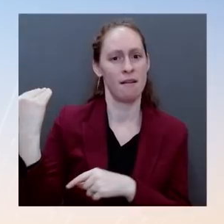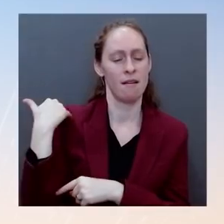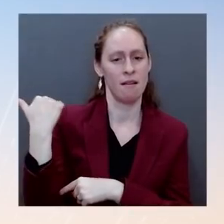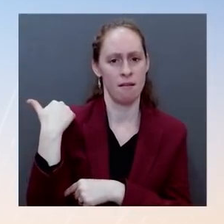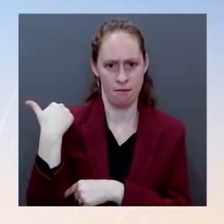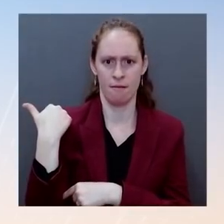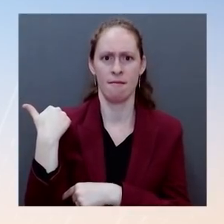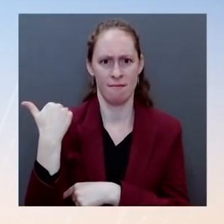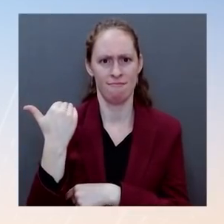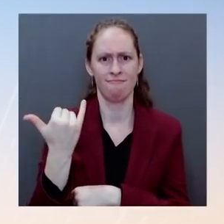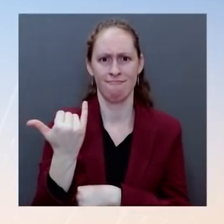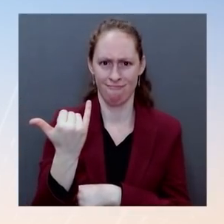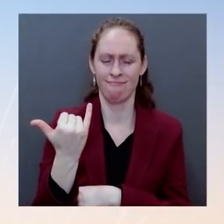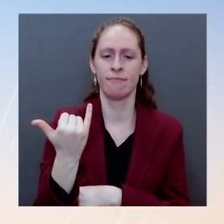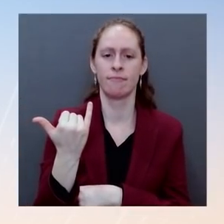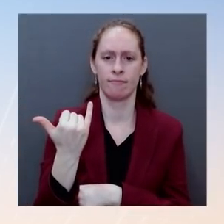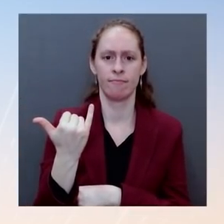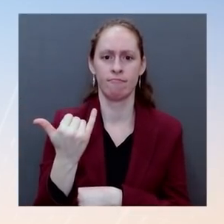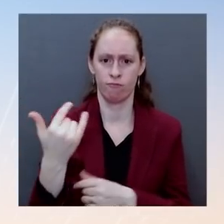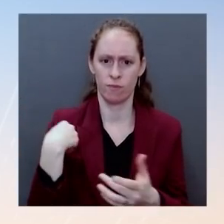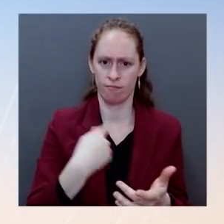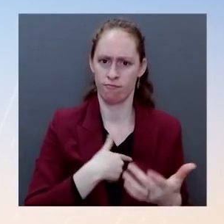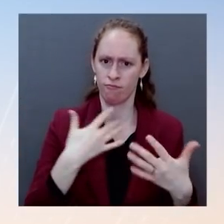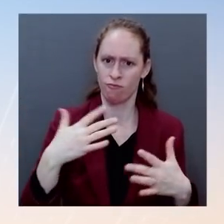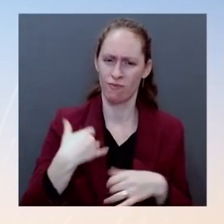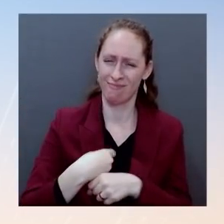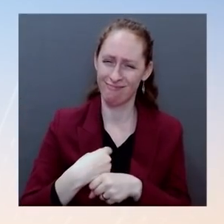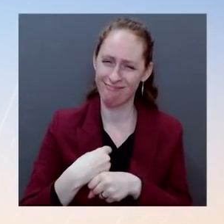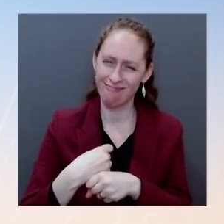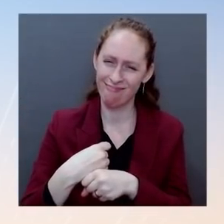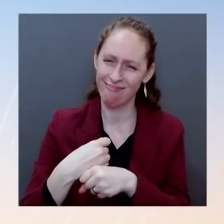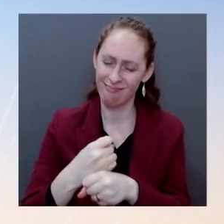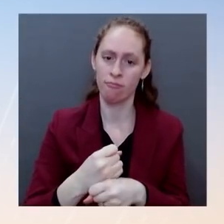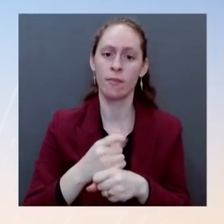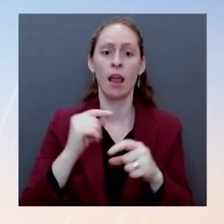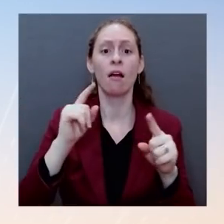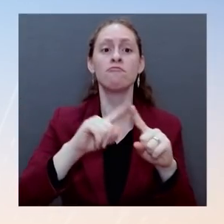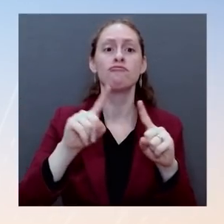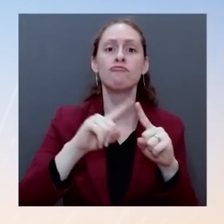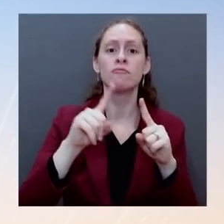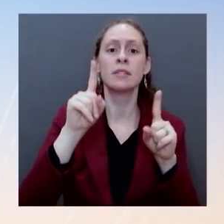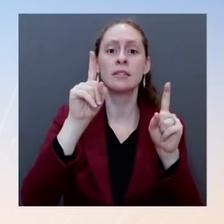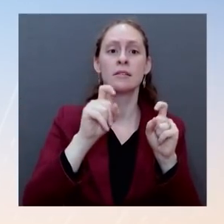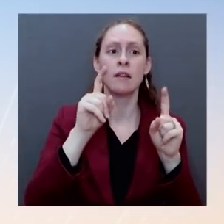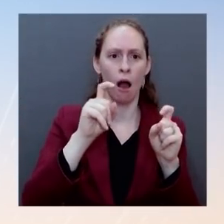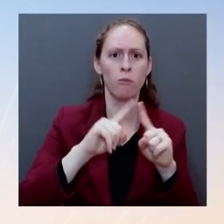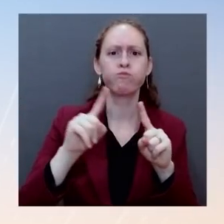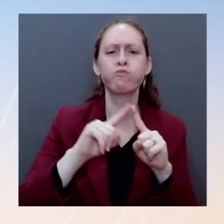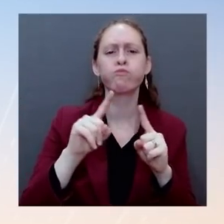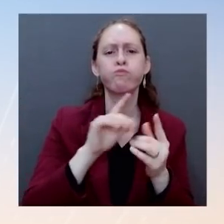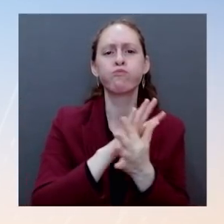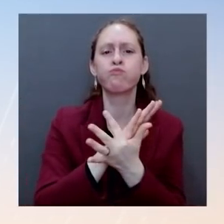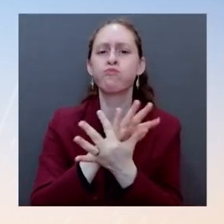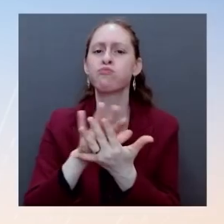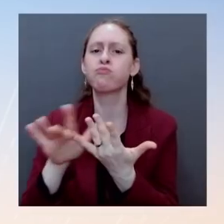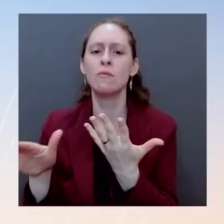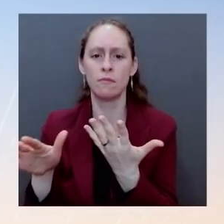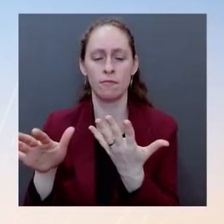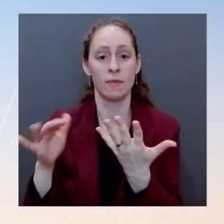Obviously, the FDA works on their own process. But now there are nine tests. There were far fewer -- about half of that number -- back in the summer. So, there were a number of steps